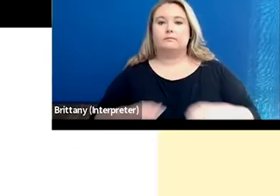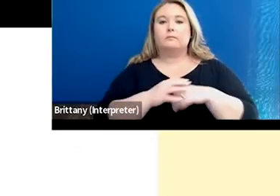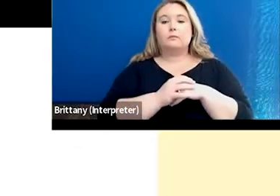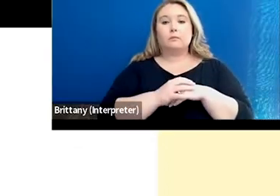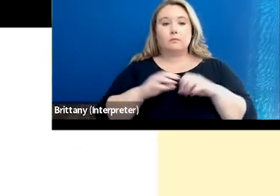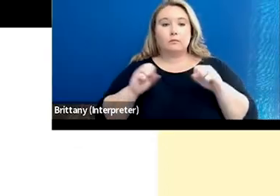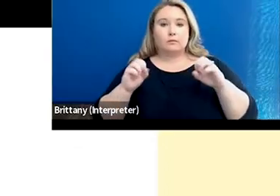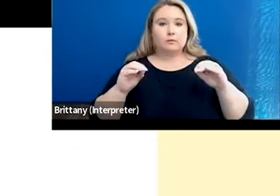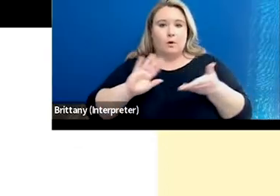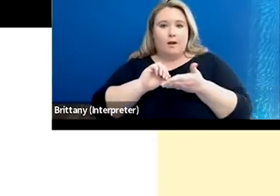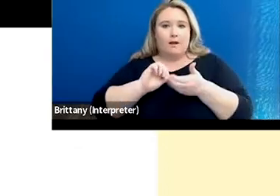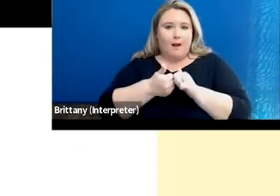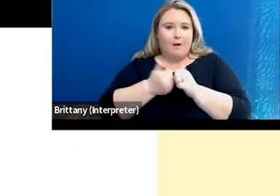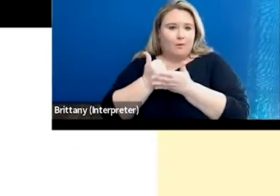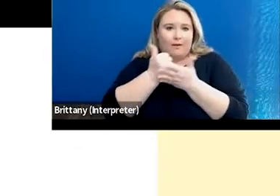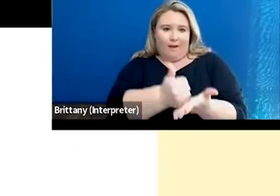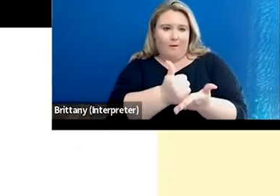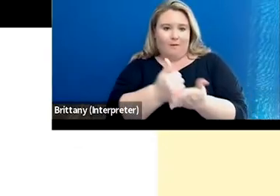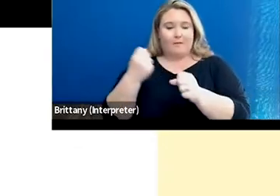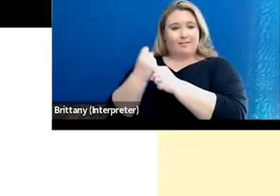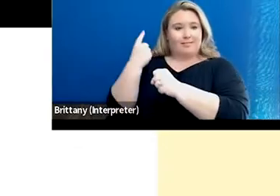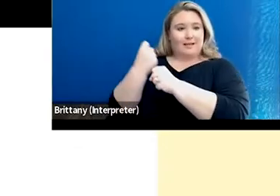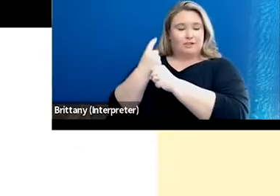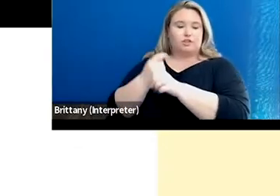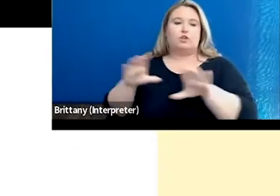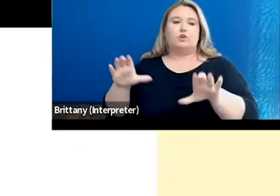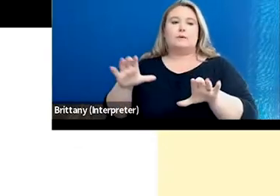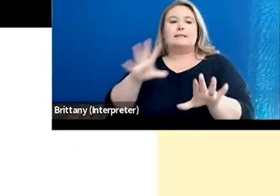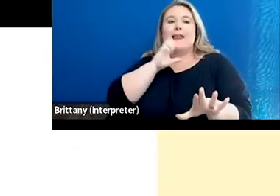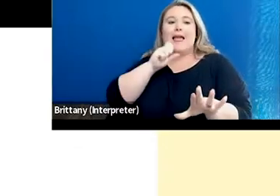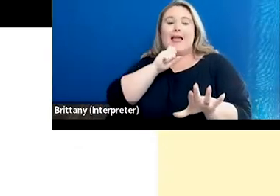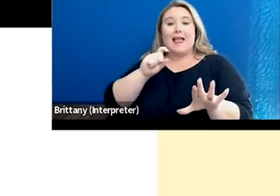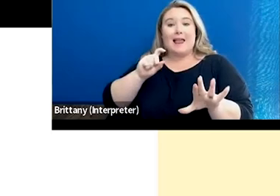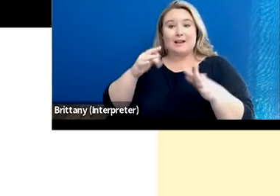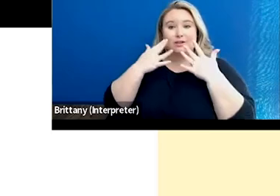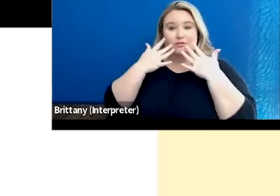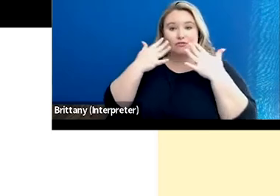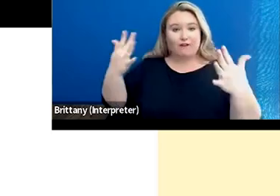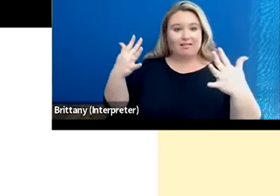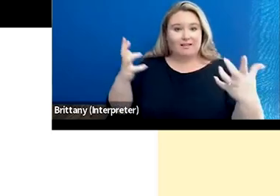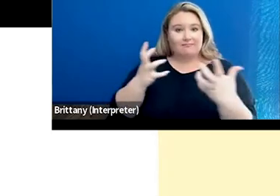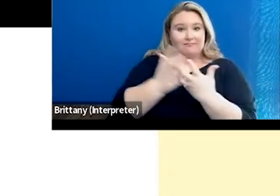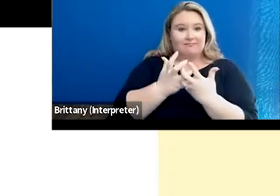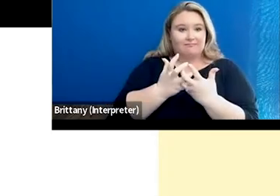Last year, we did an Age-Friendly Housing Policy Scan, and this actually can be found on our website.